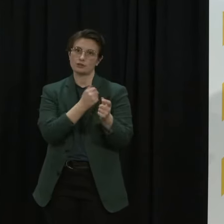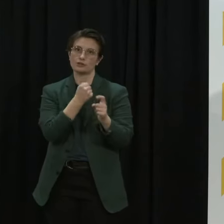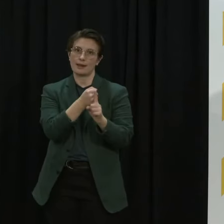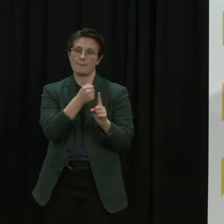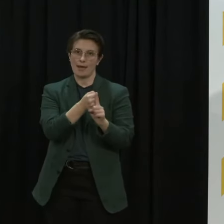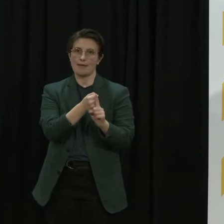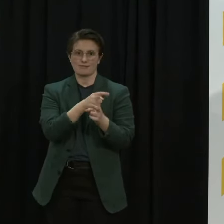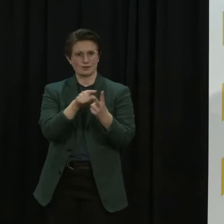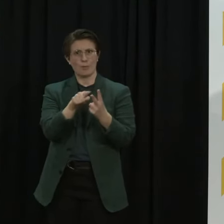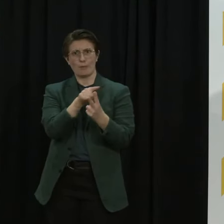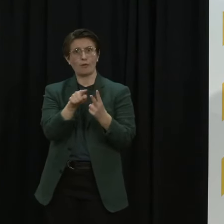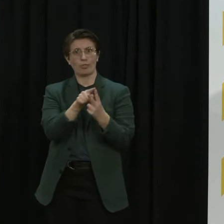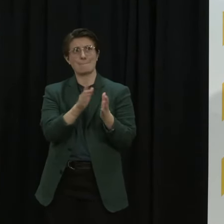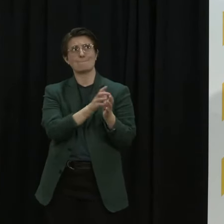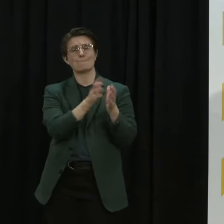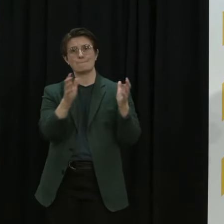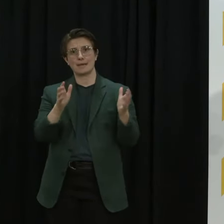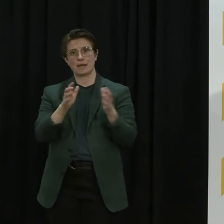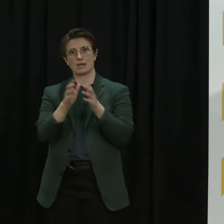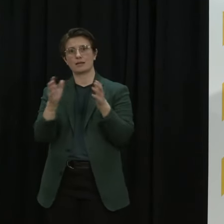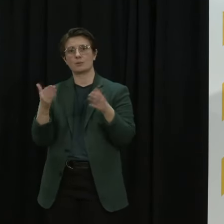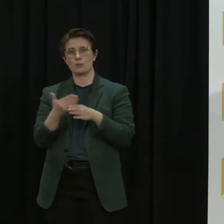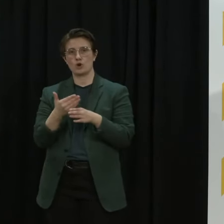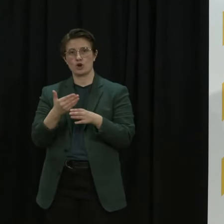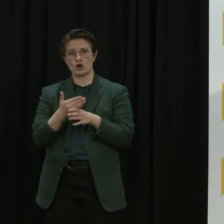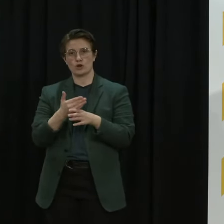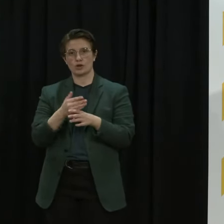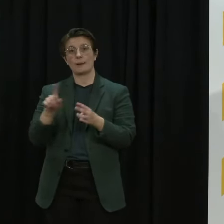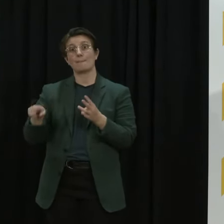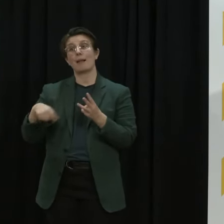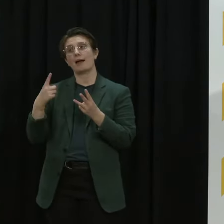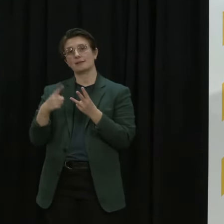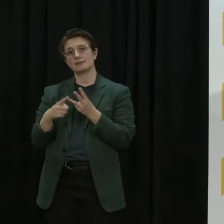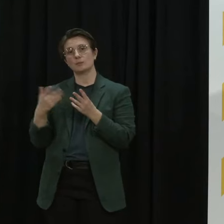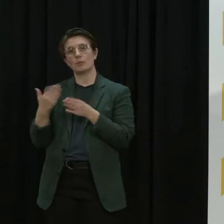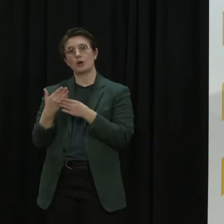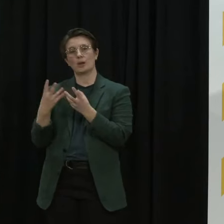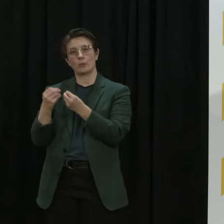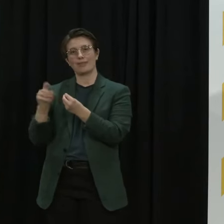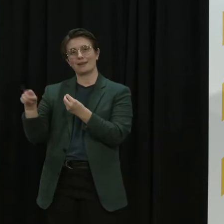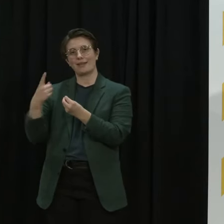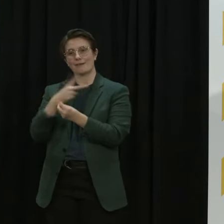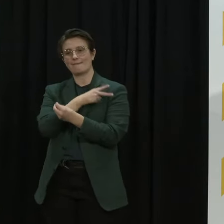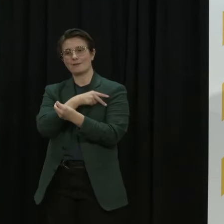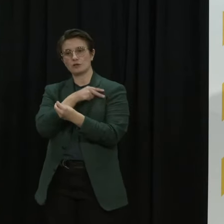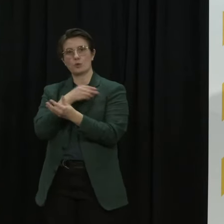country, the country's history mother vaccination campaign. We will be doing that in